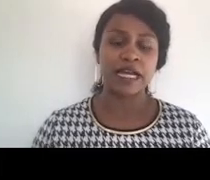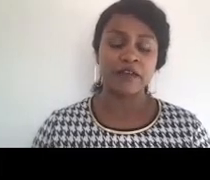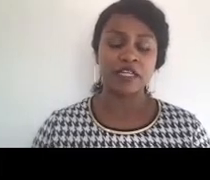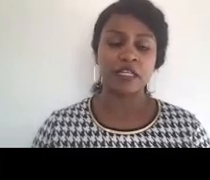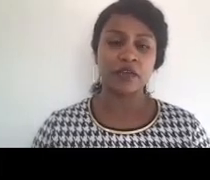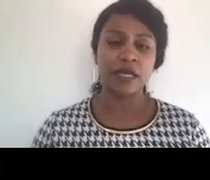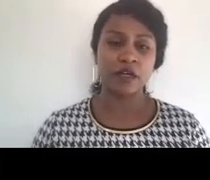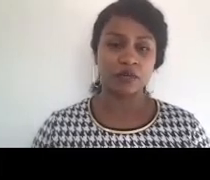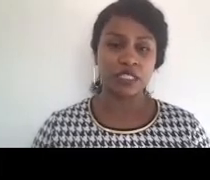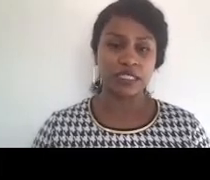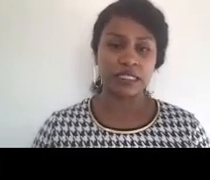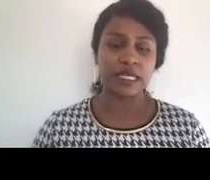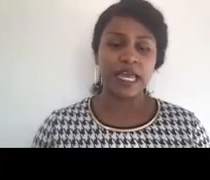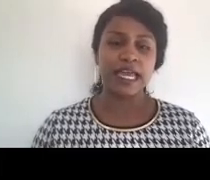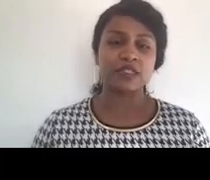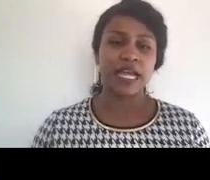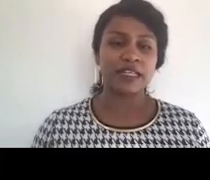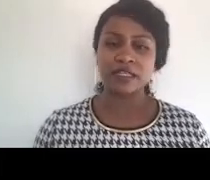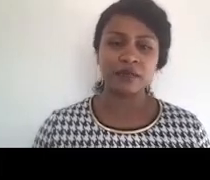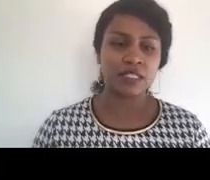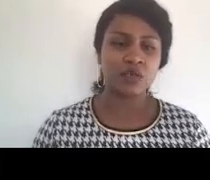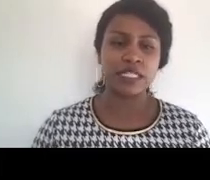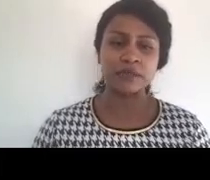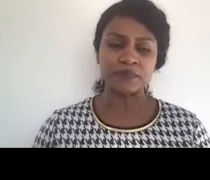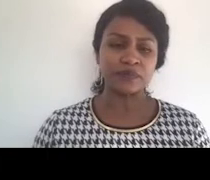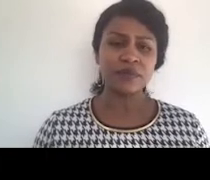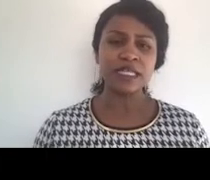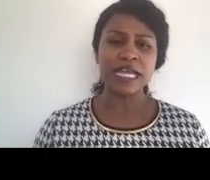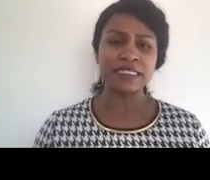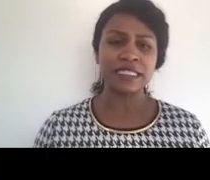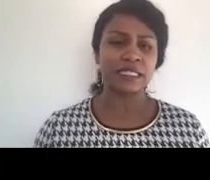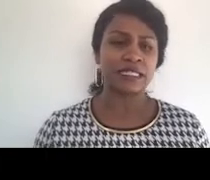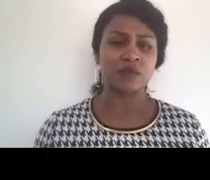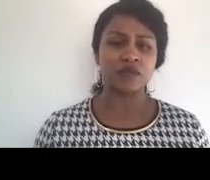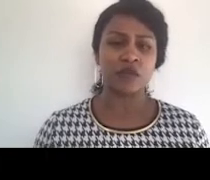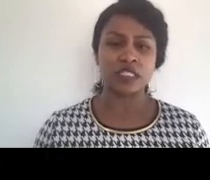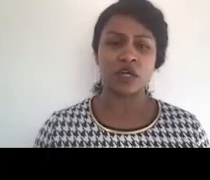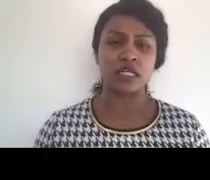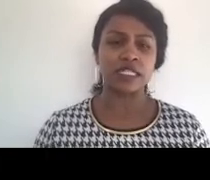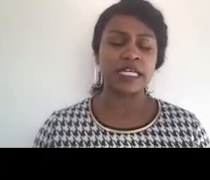African and Caribbean communities. And we had a theme in 2019. And the theme was focused on